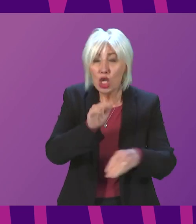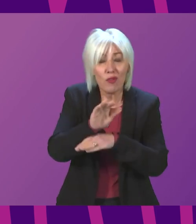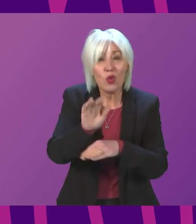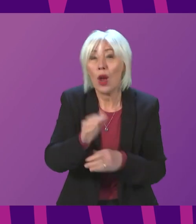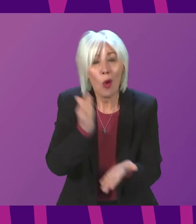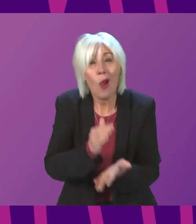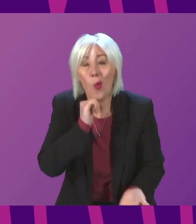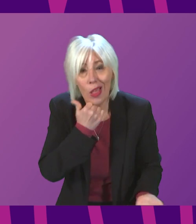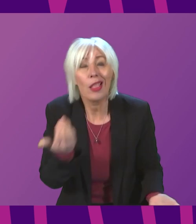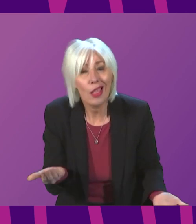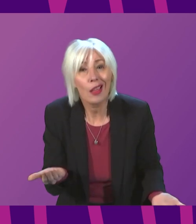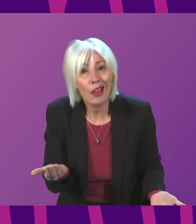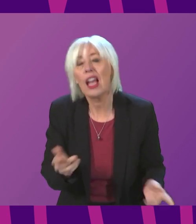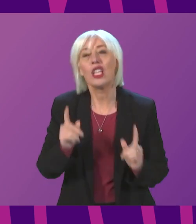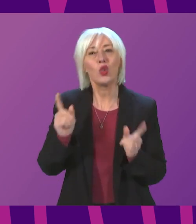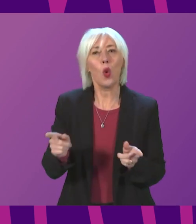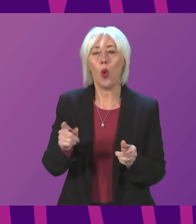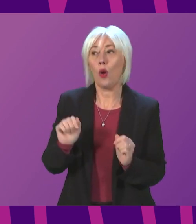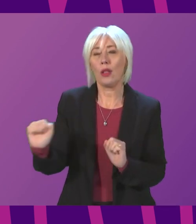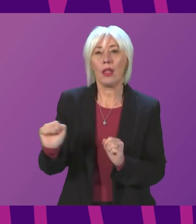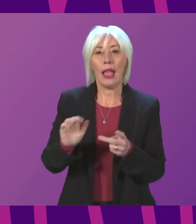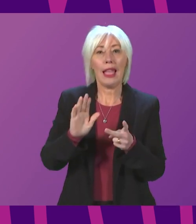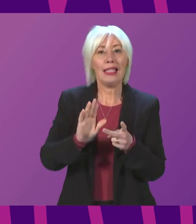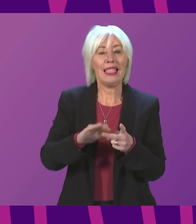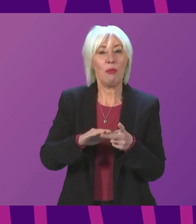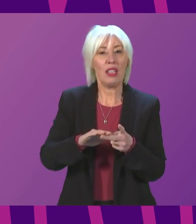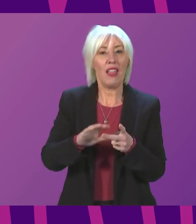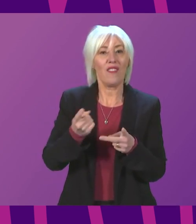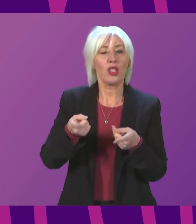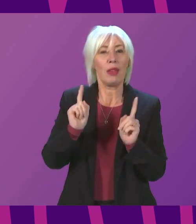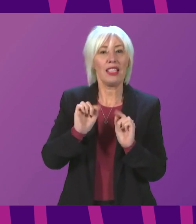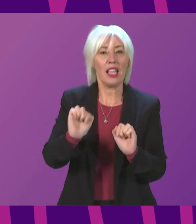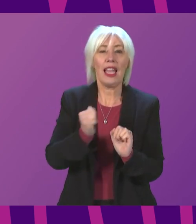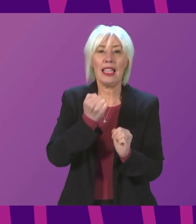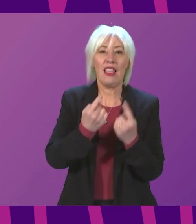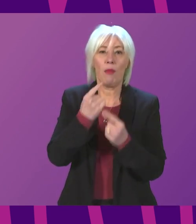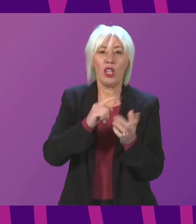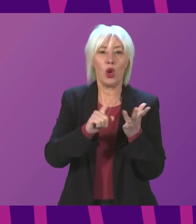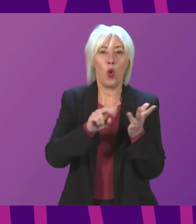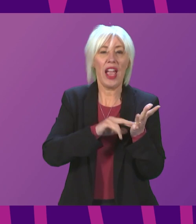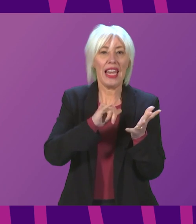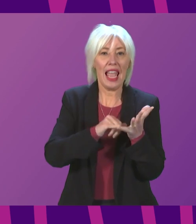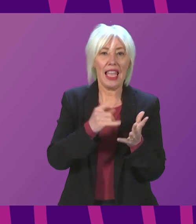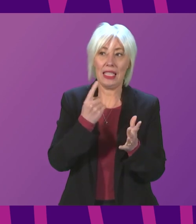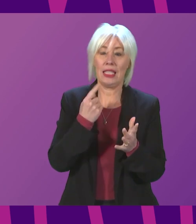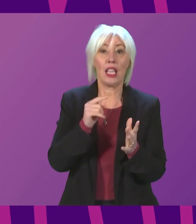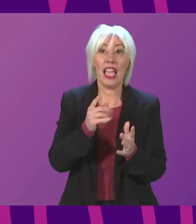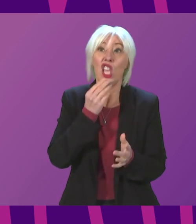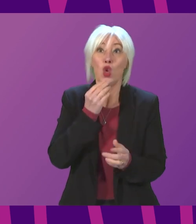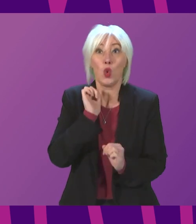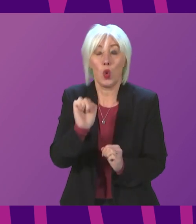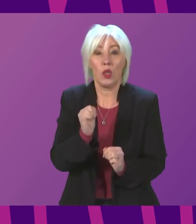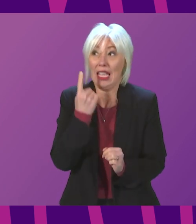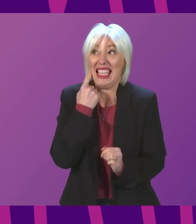Yesterday, the Deputy First Minister used the most up to date Office for National Statistics